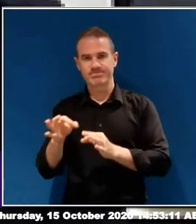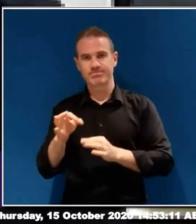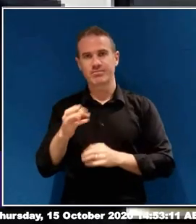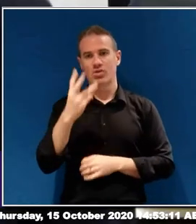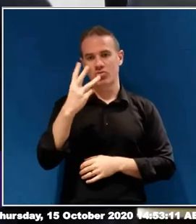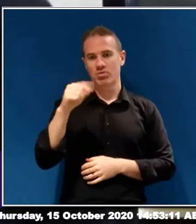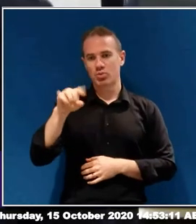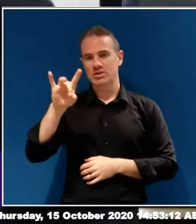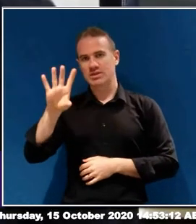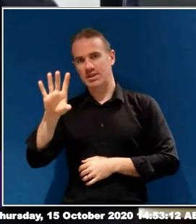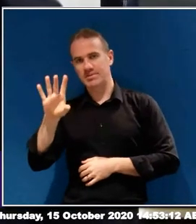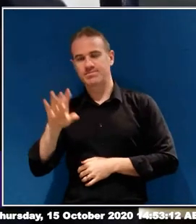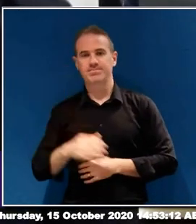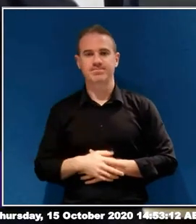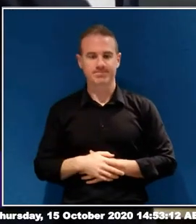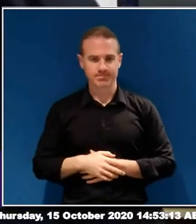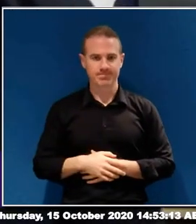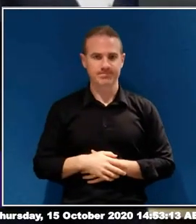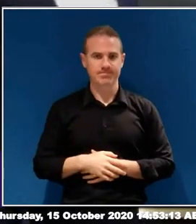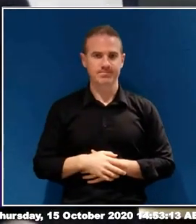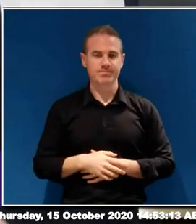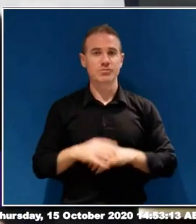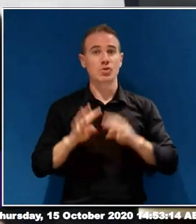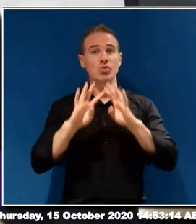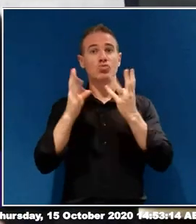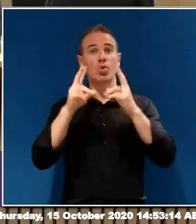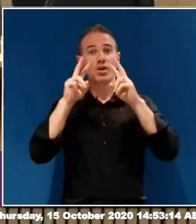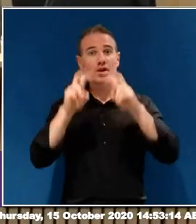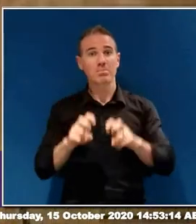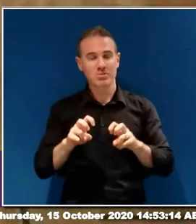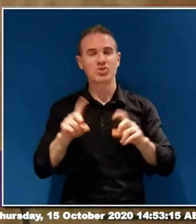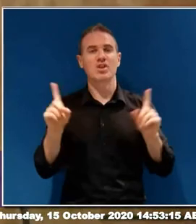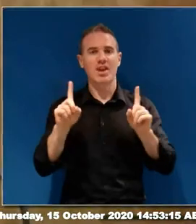The Royal Commission has adjourned.